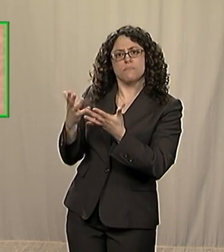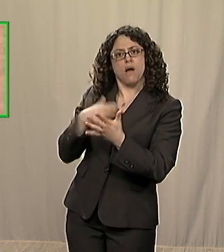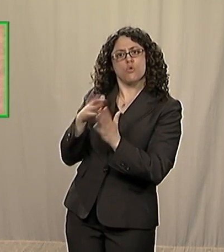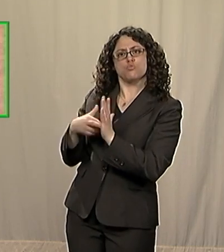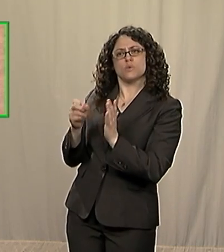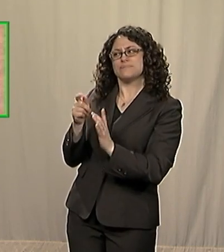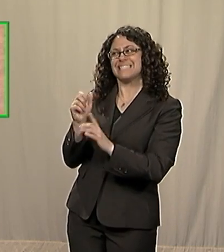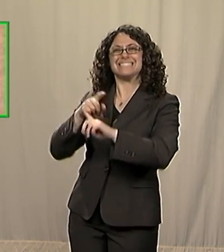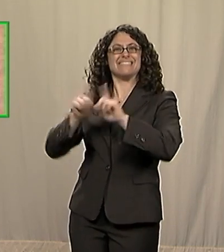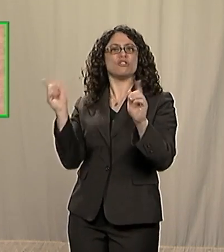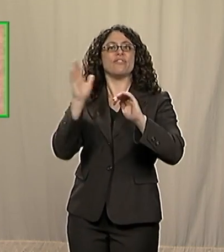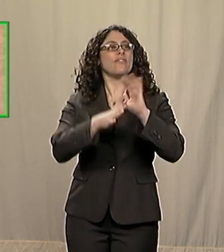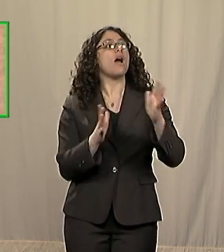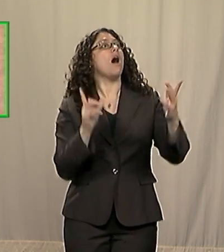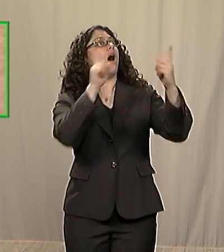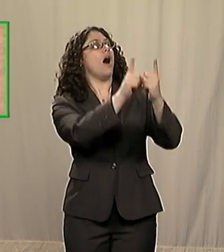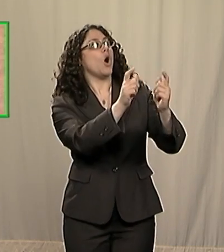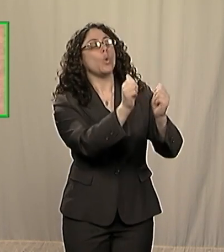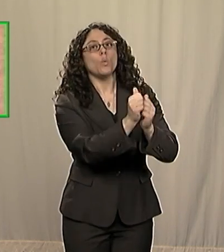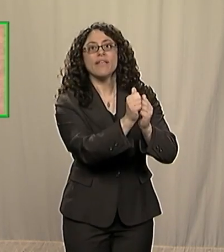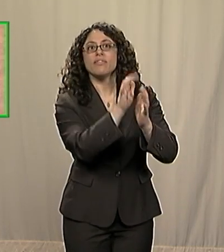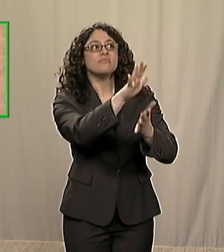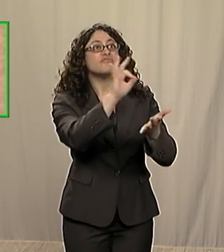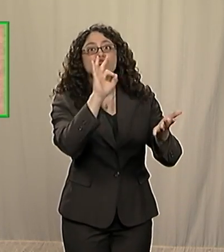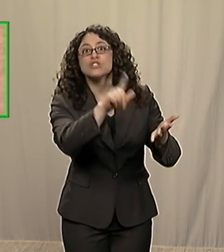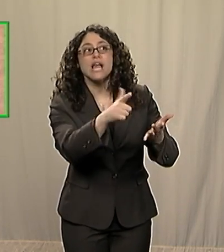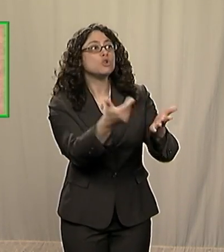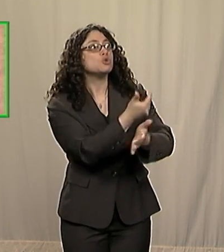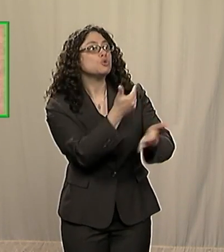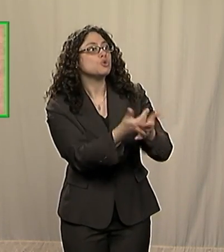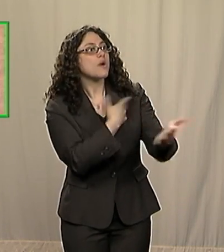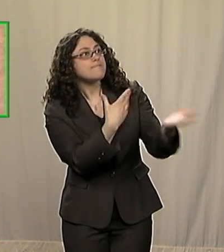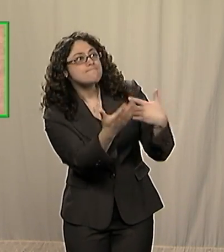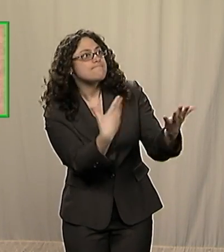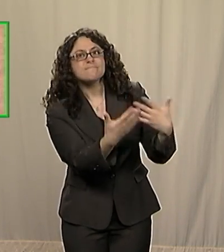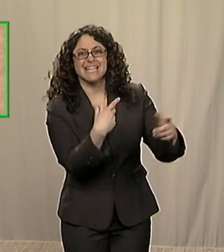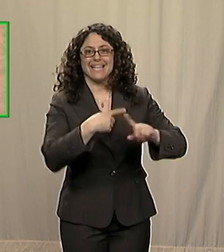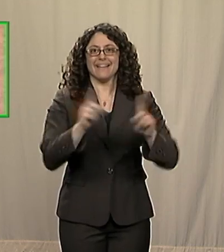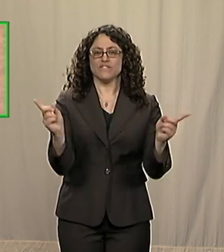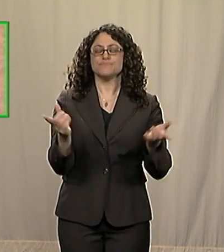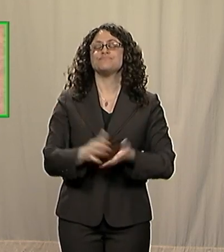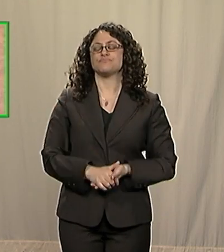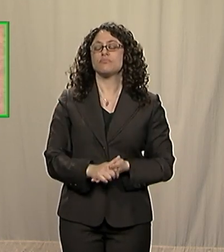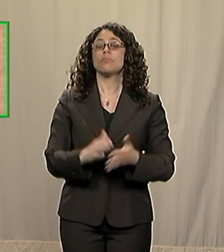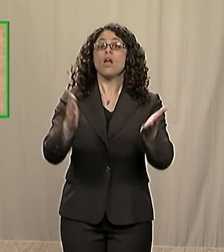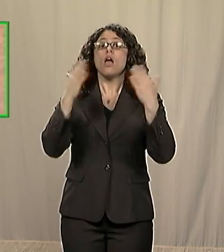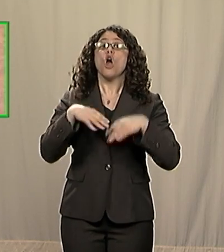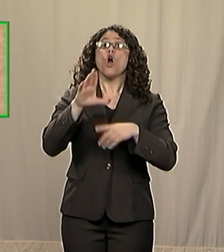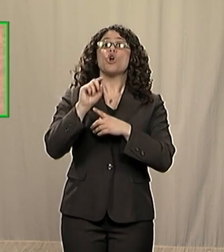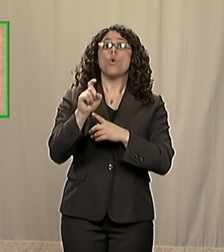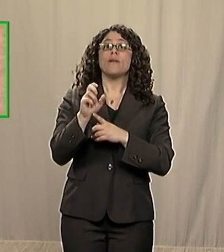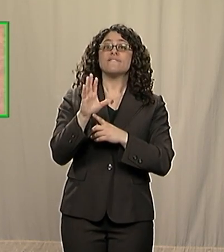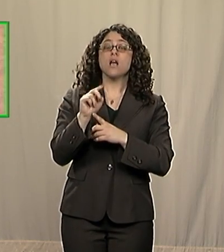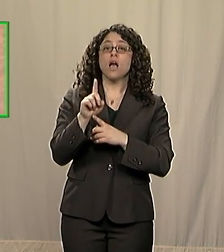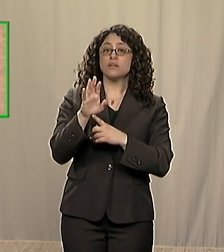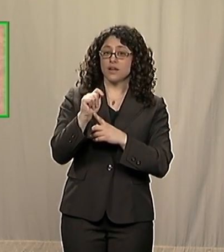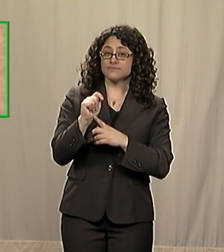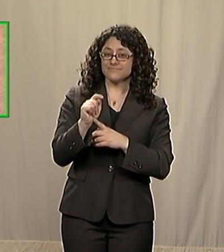That's important to think about. And codes of practice and conduct. It's important to have codes that are reflective